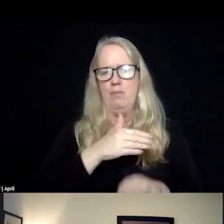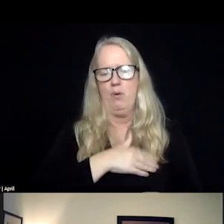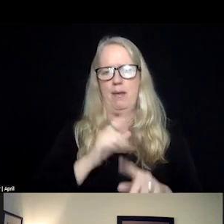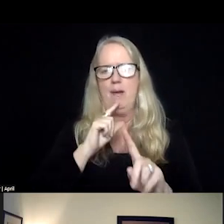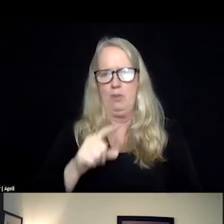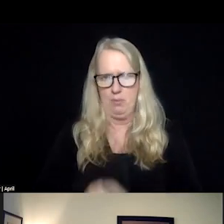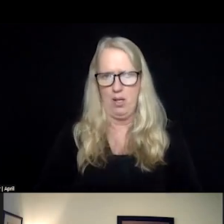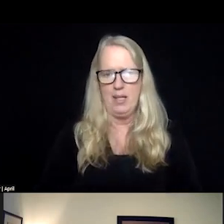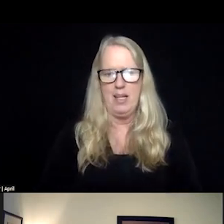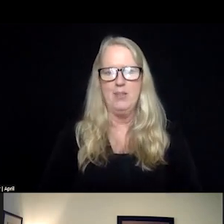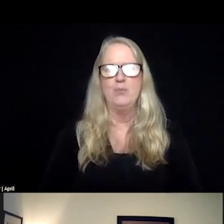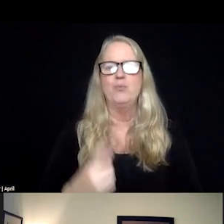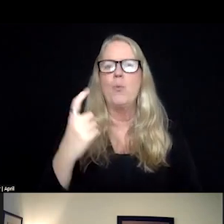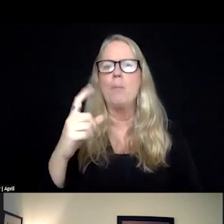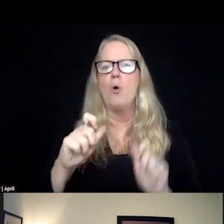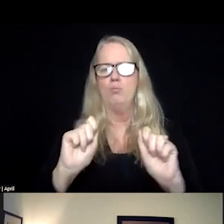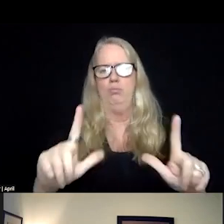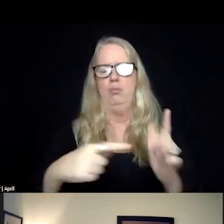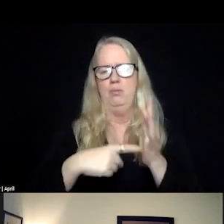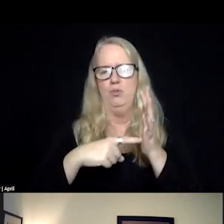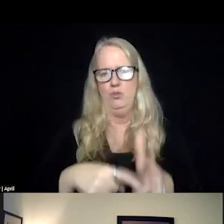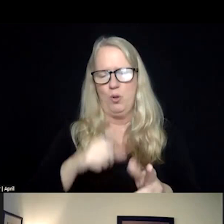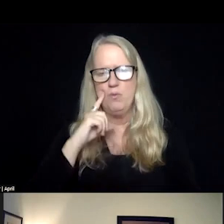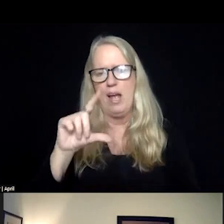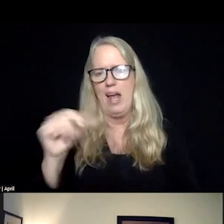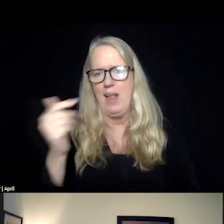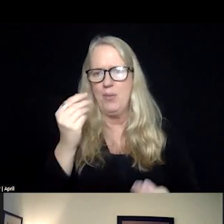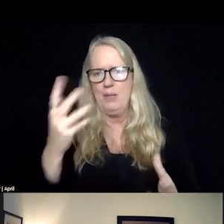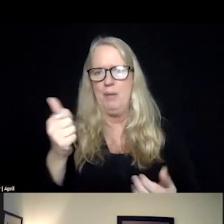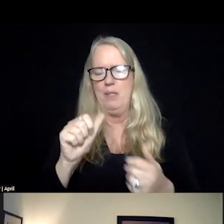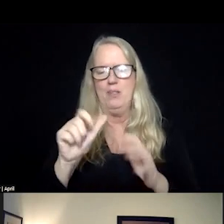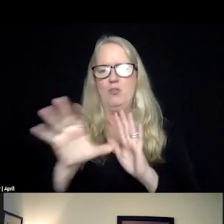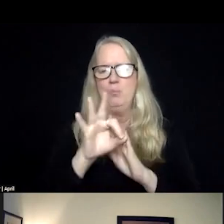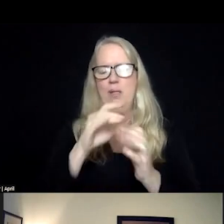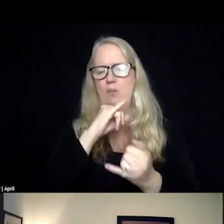WE HAVE ONE MORE SLIDE THAT MAY GIVE YOU ANOTHER DATA POINT BEFORE I PICK YOUR FINAL ANSWER.